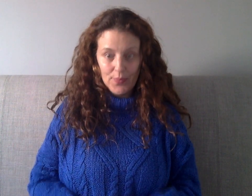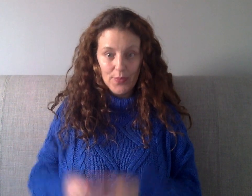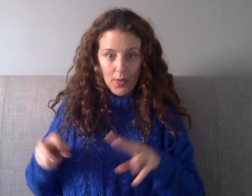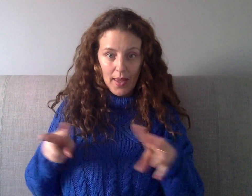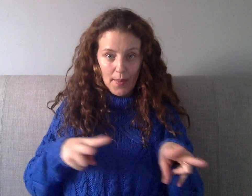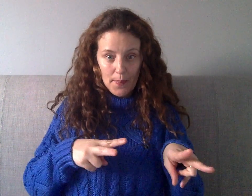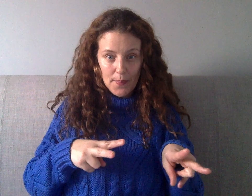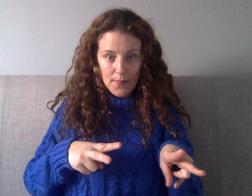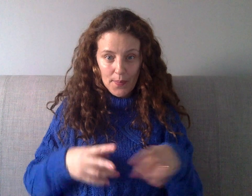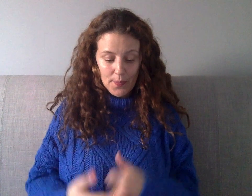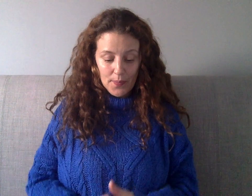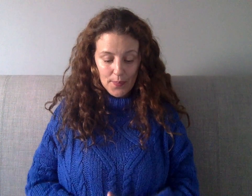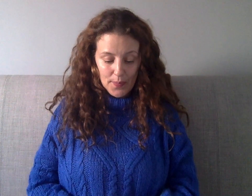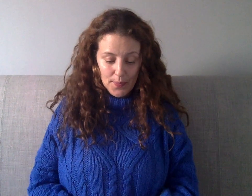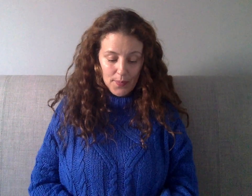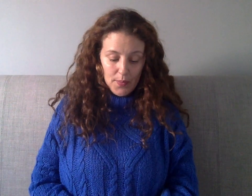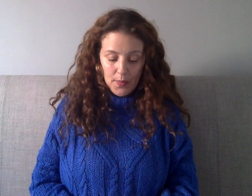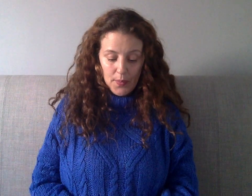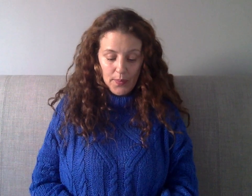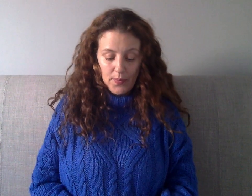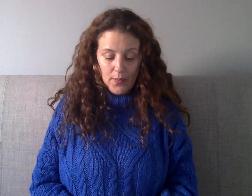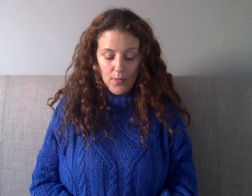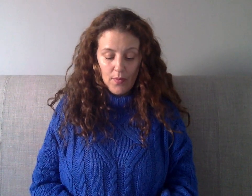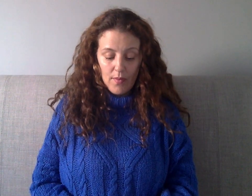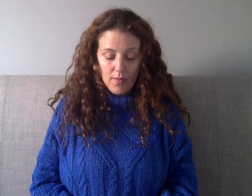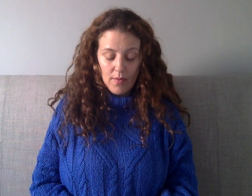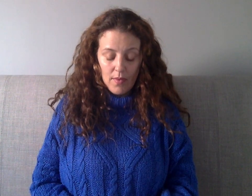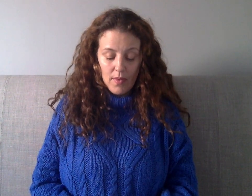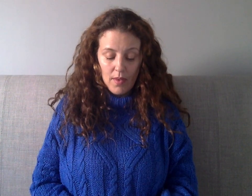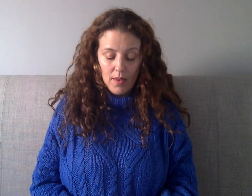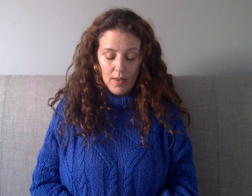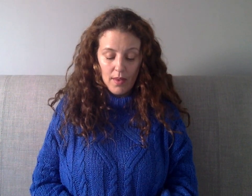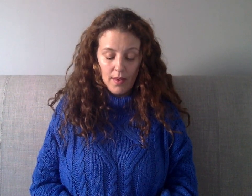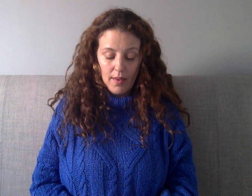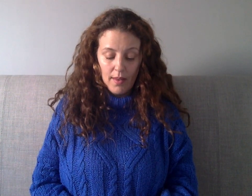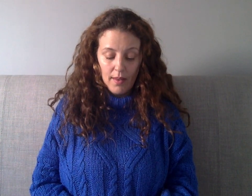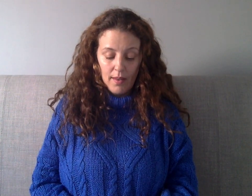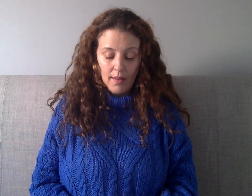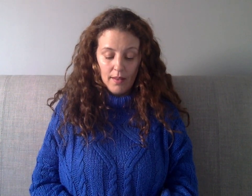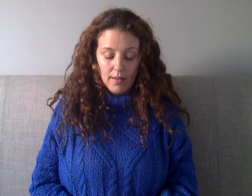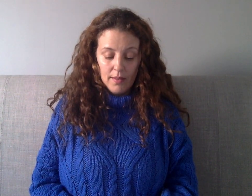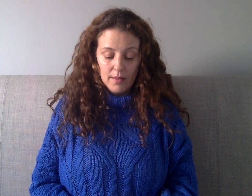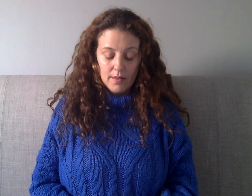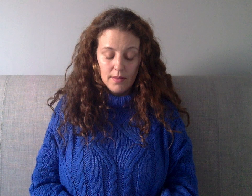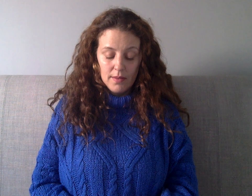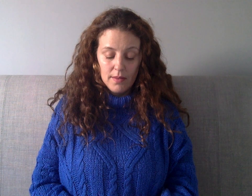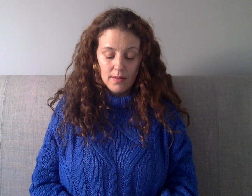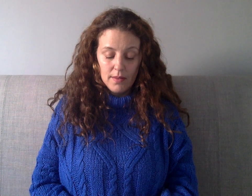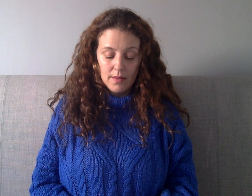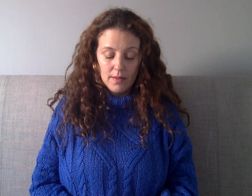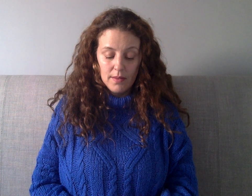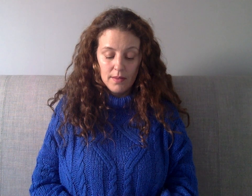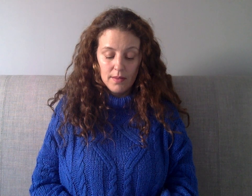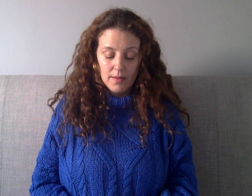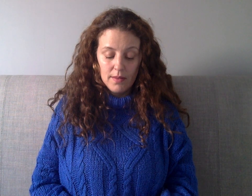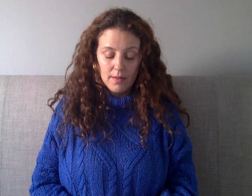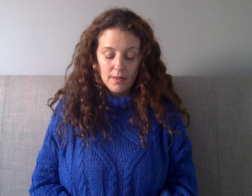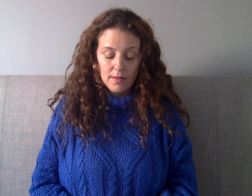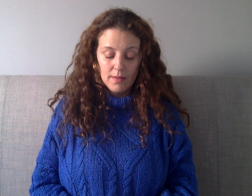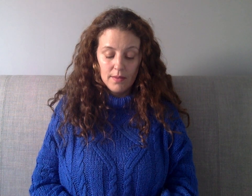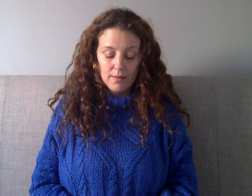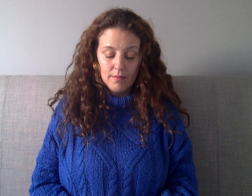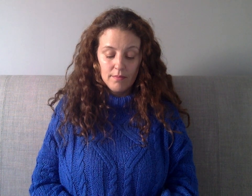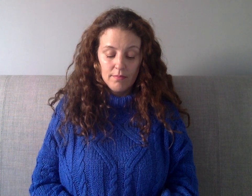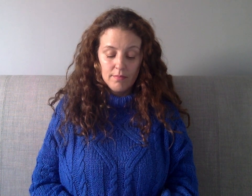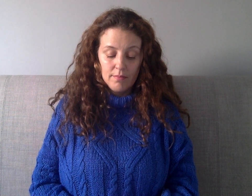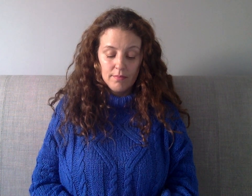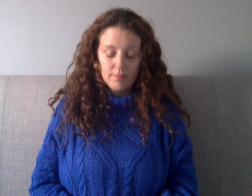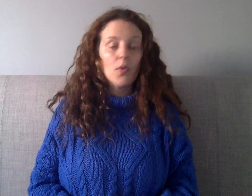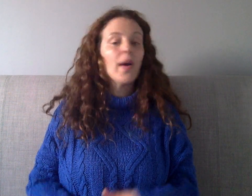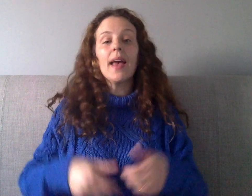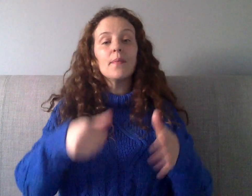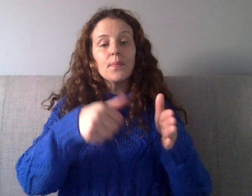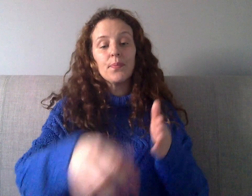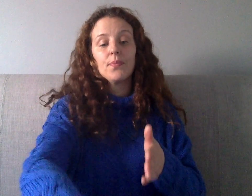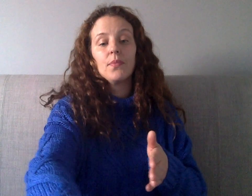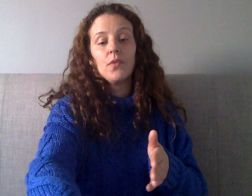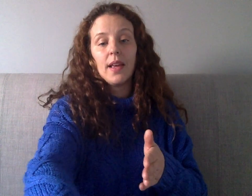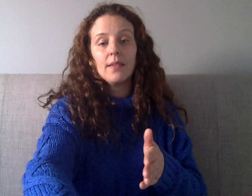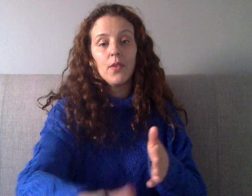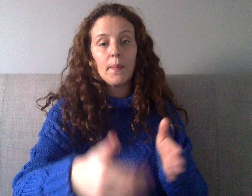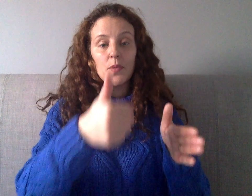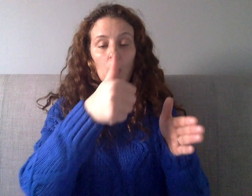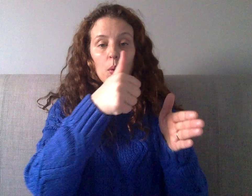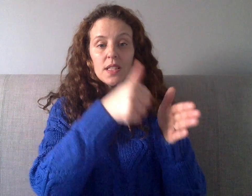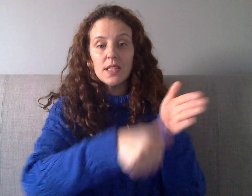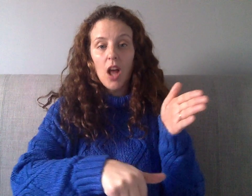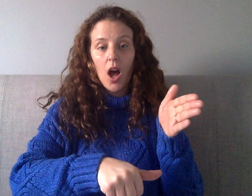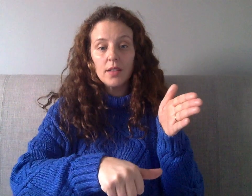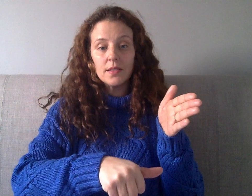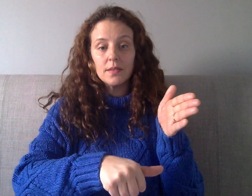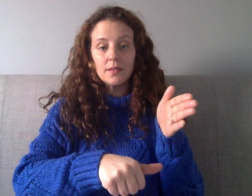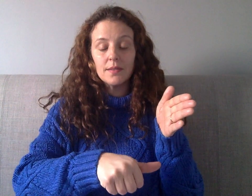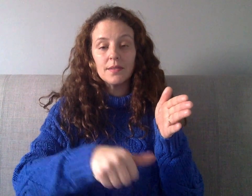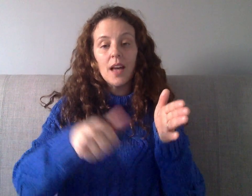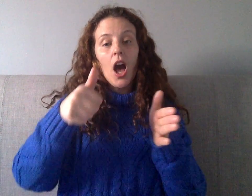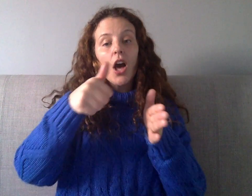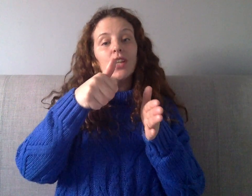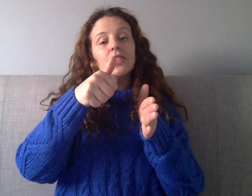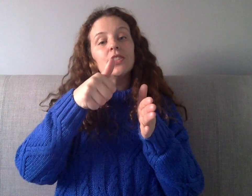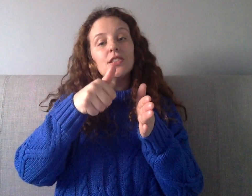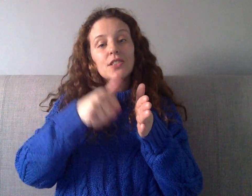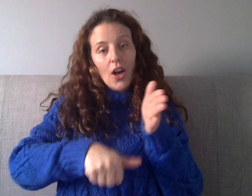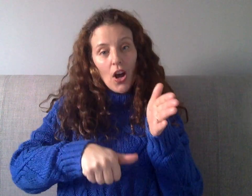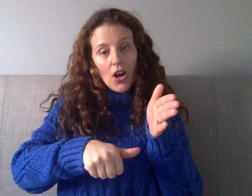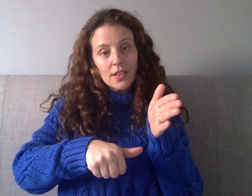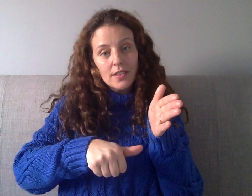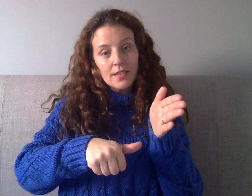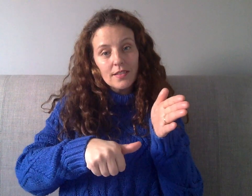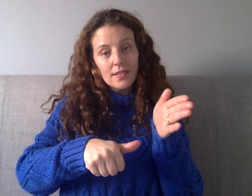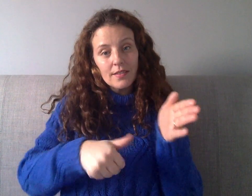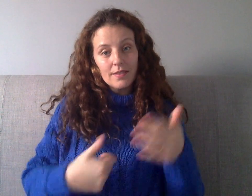START